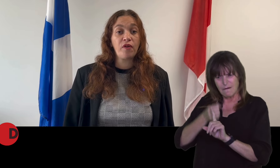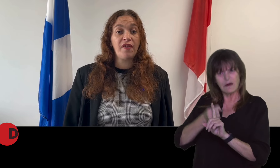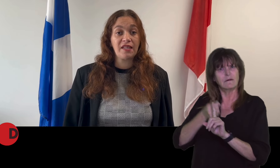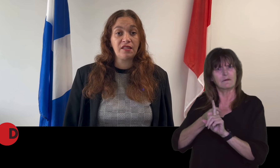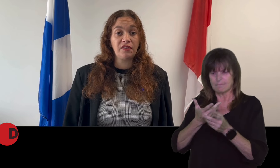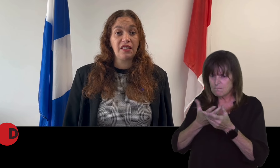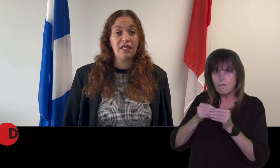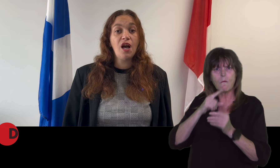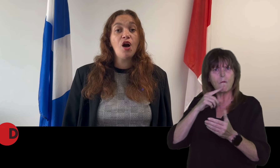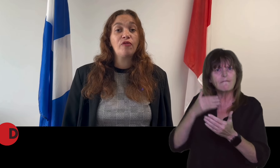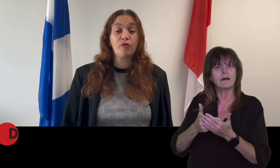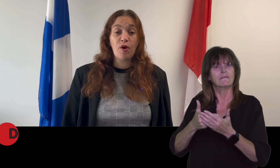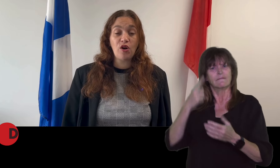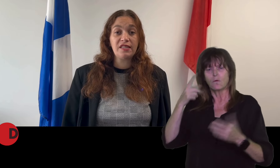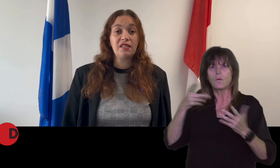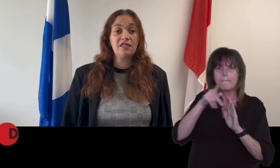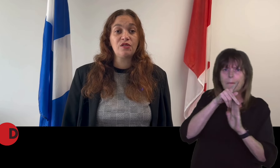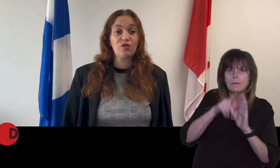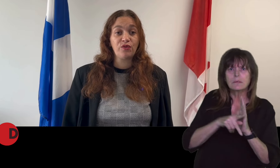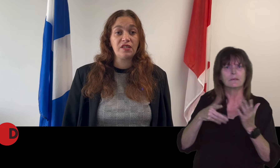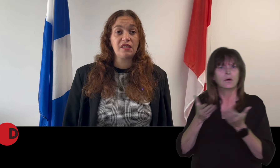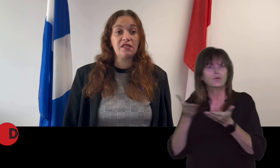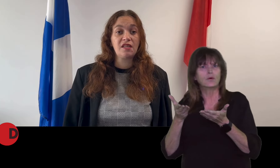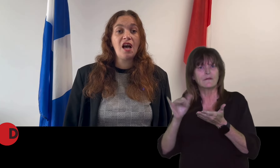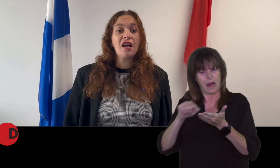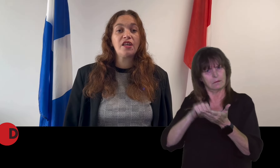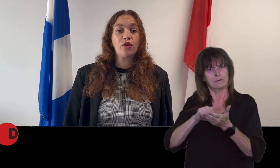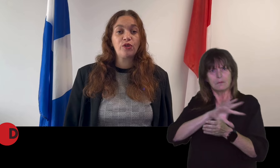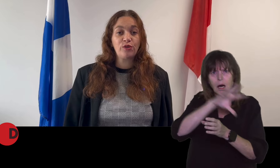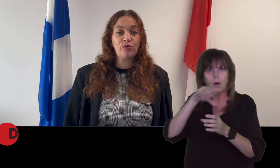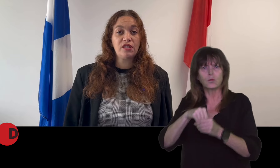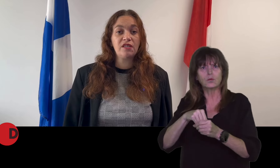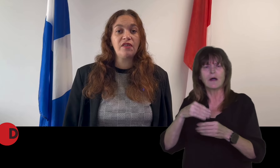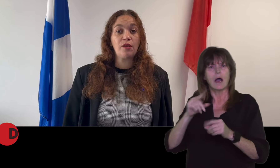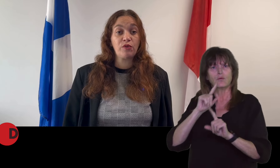to advocate more effectively for policies and services that are inclusive